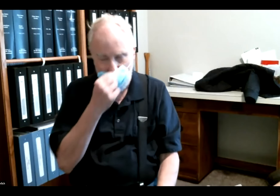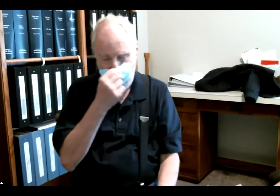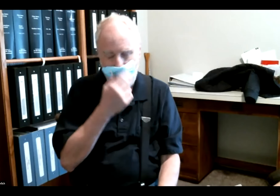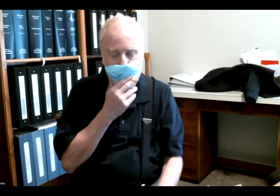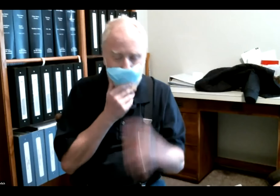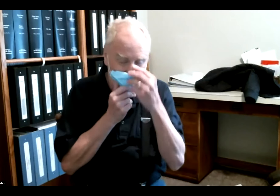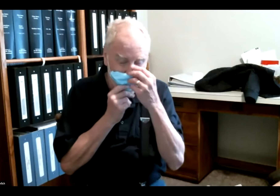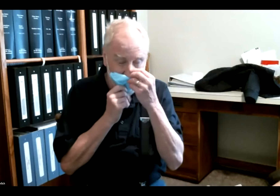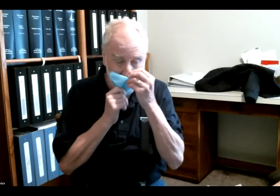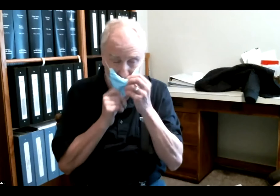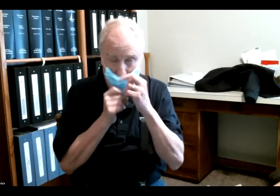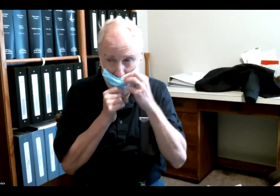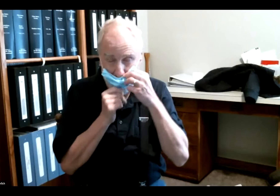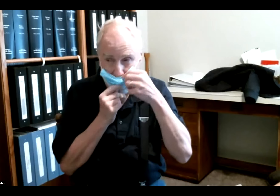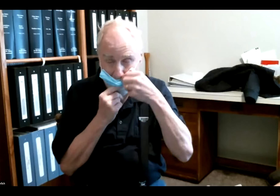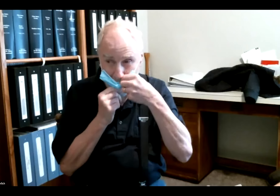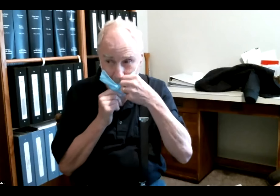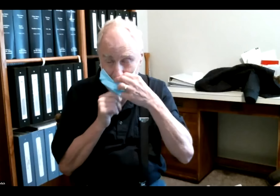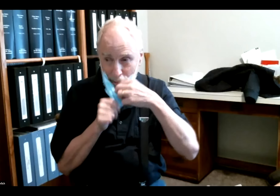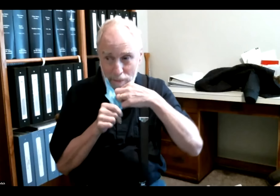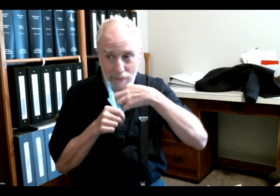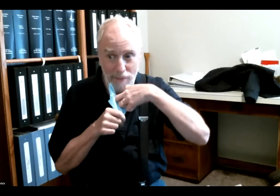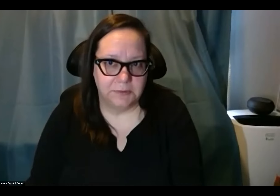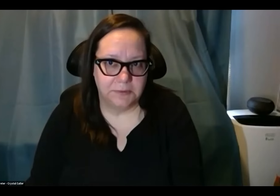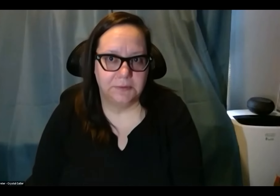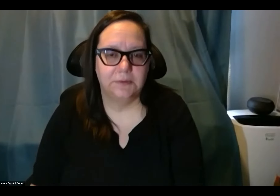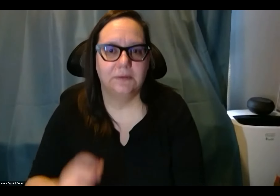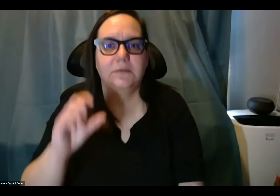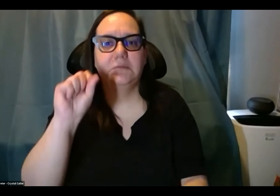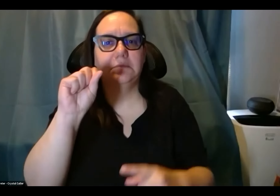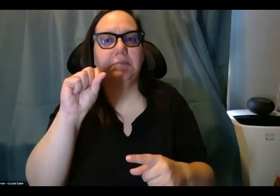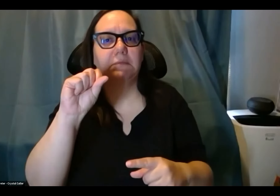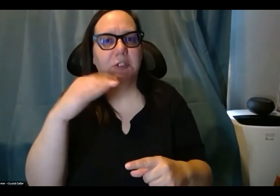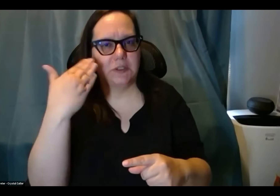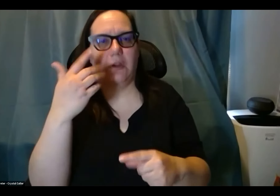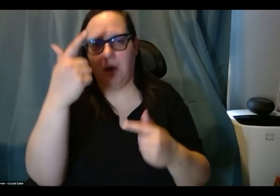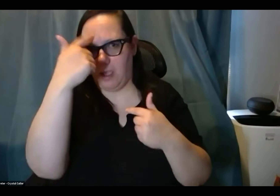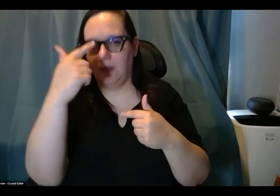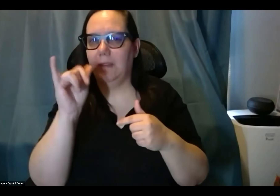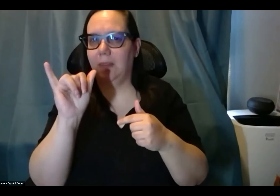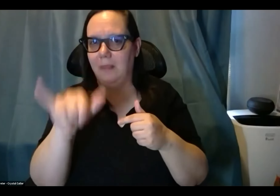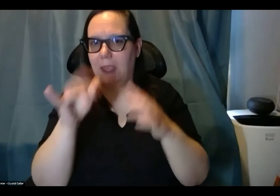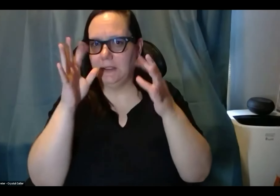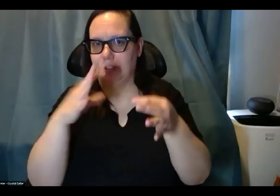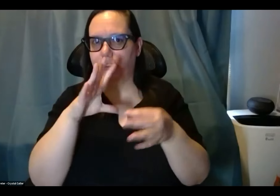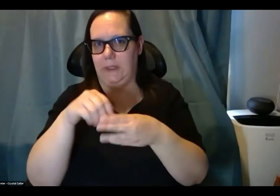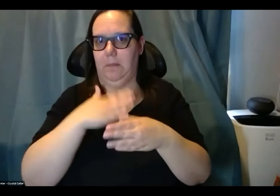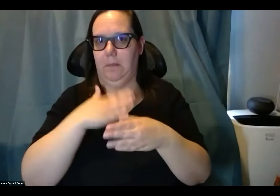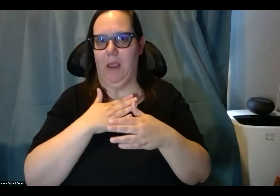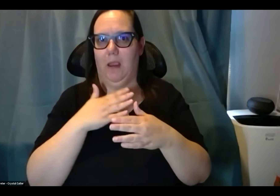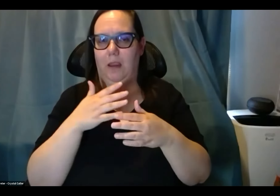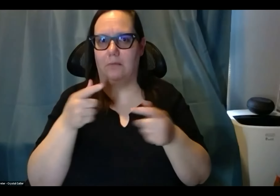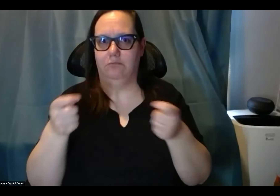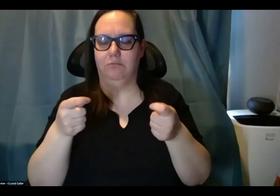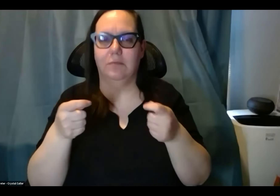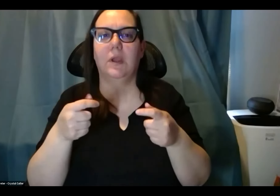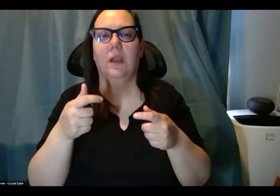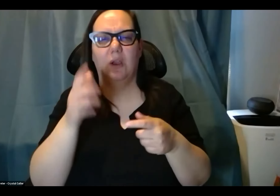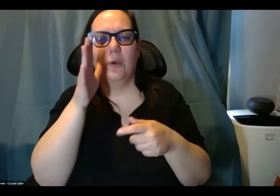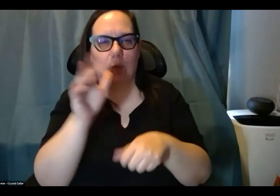Sarah: I think I think I can make the decision and we will work with the members that are